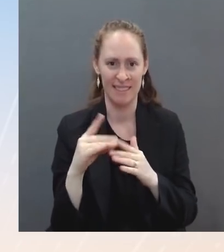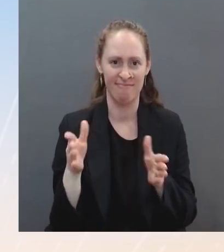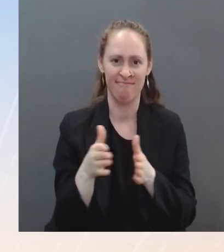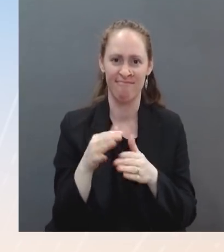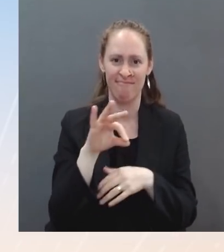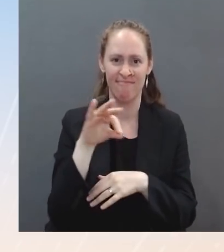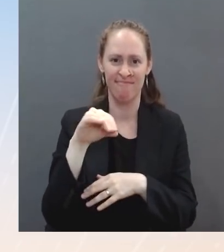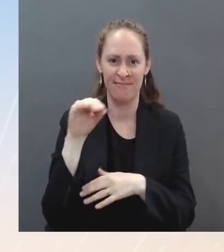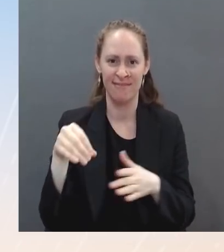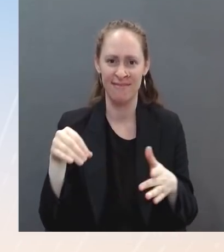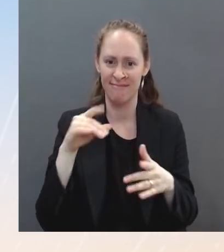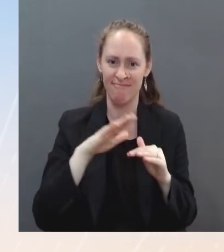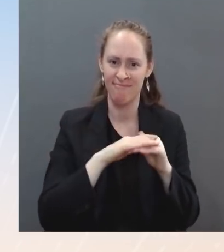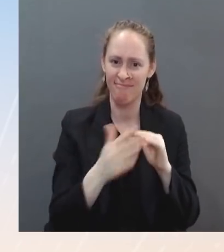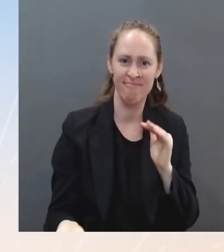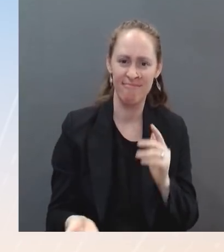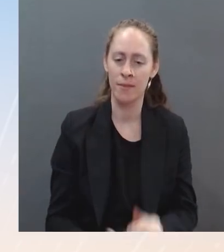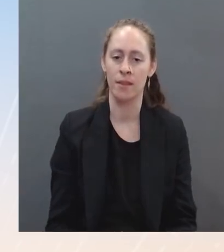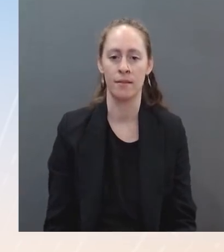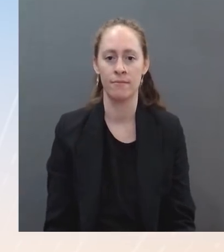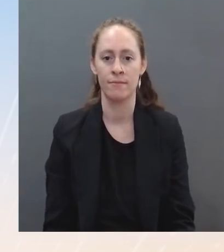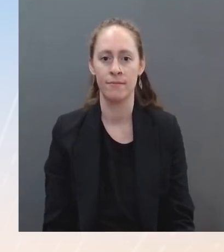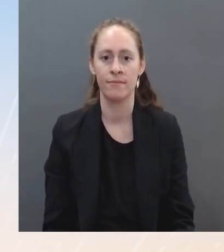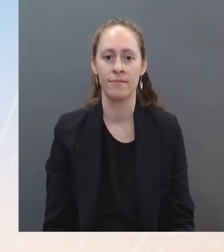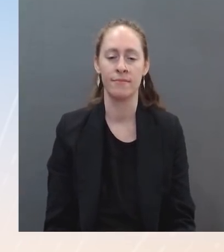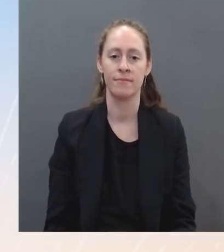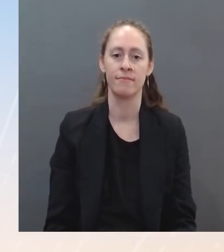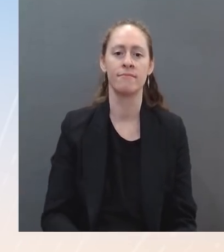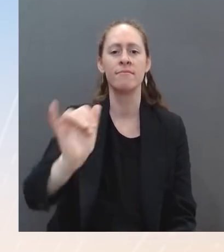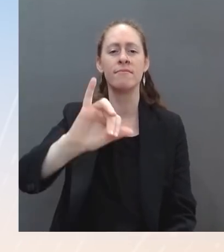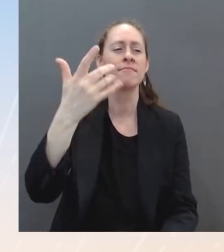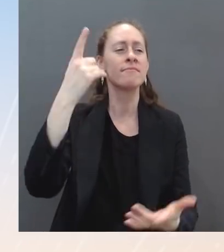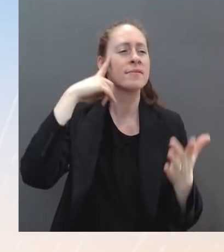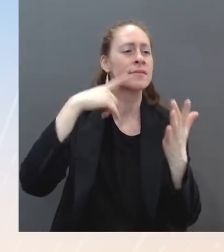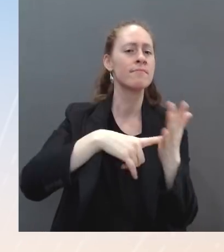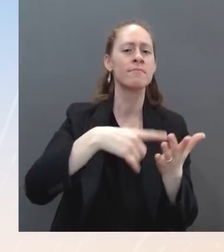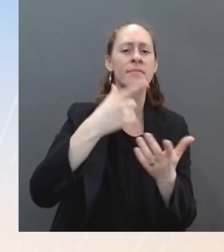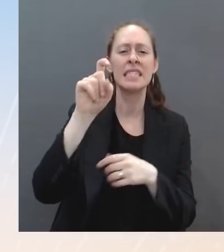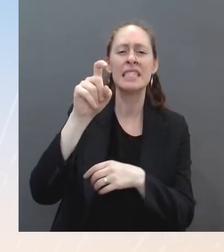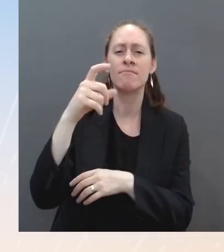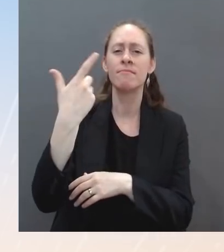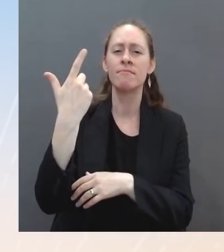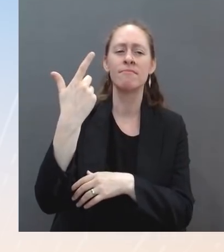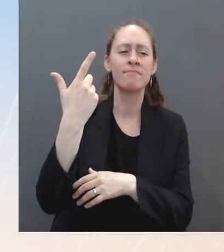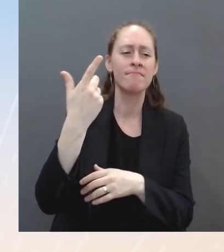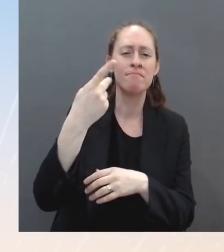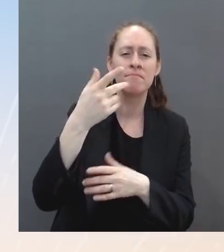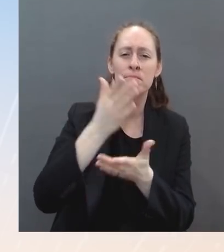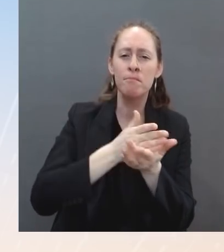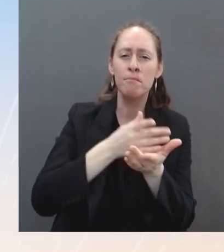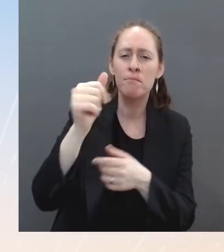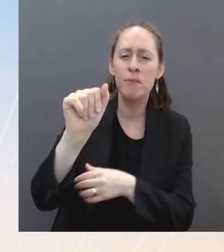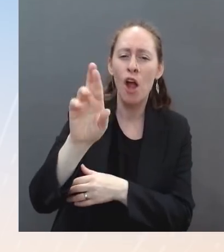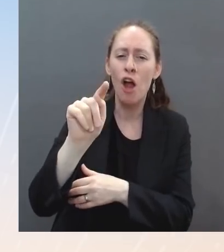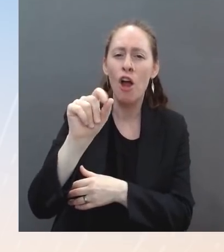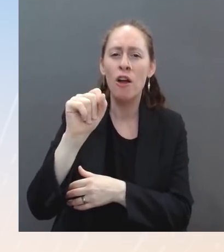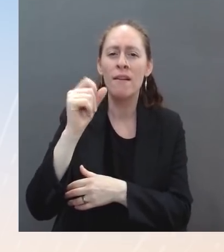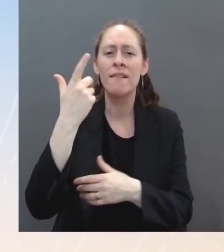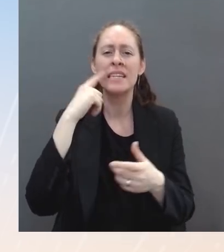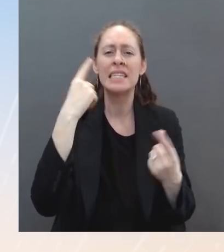We will continue to impose unprecedented costs, strengthen Ukraine's hand, and make Putin's war of choice a strategic failure. So, thanks for hanging with me.